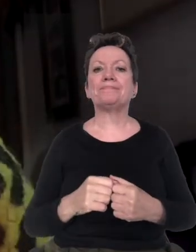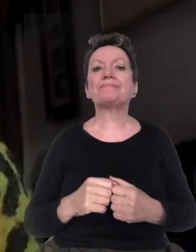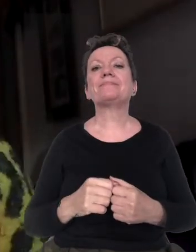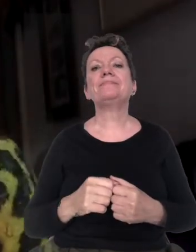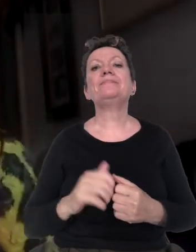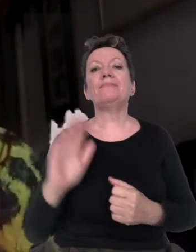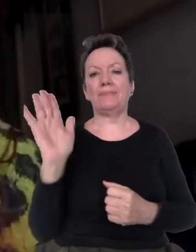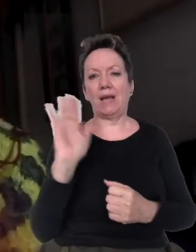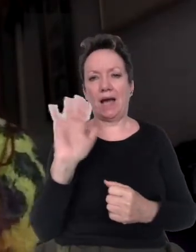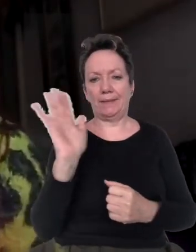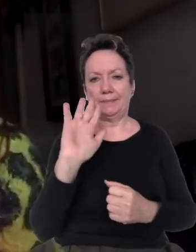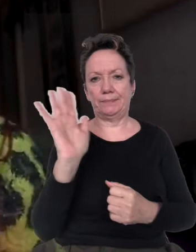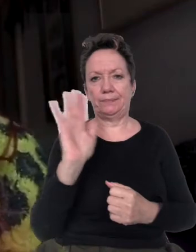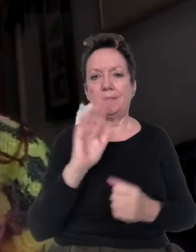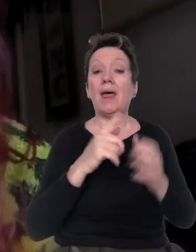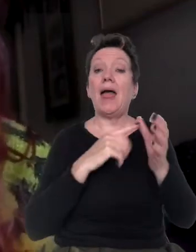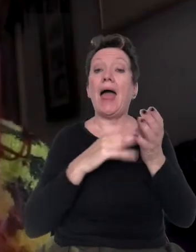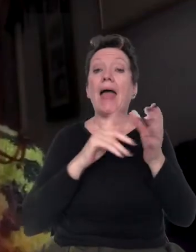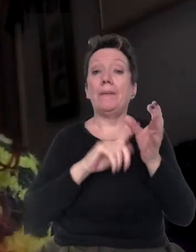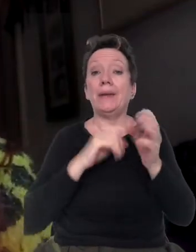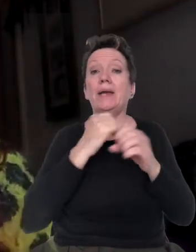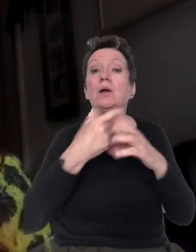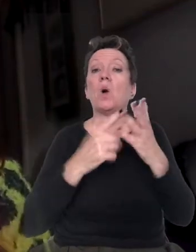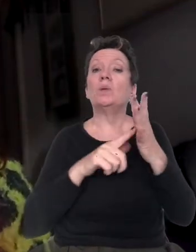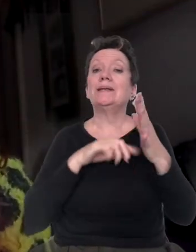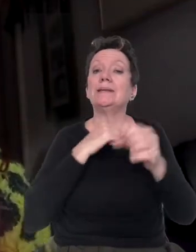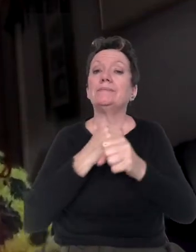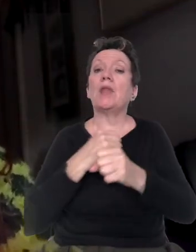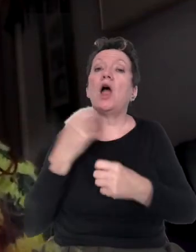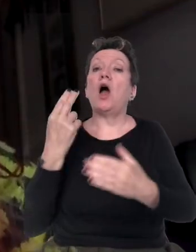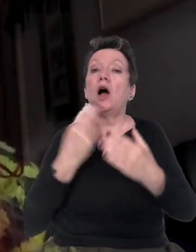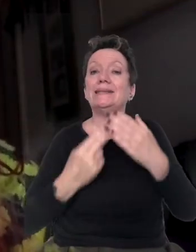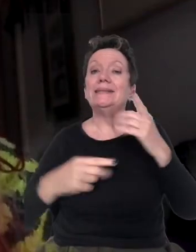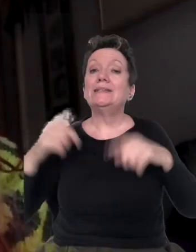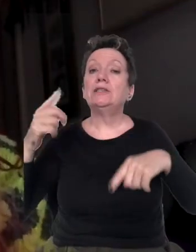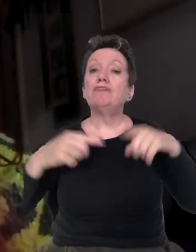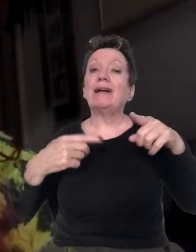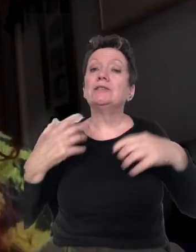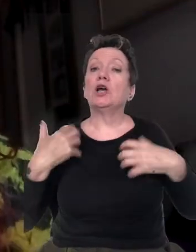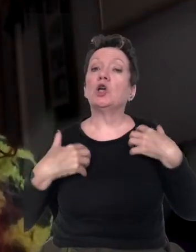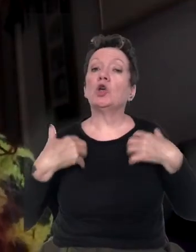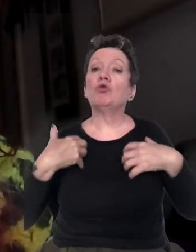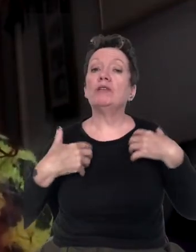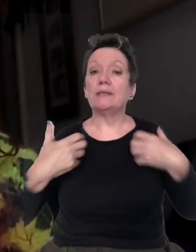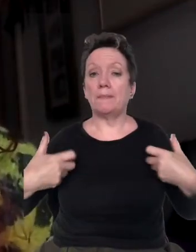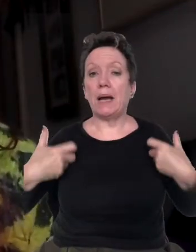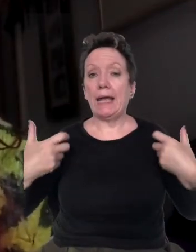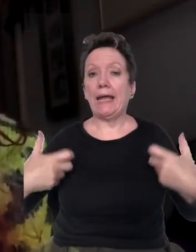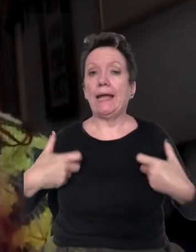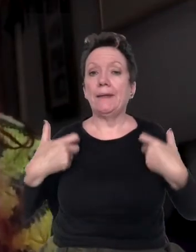Hi everybody. I'm Amy Golden. I'm artistic director of curious monkey and I'm a small white